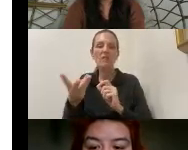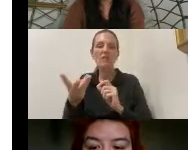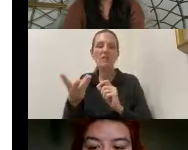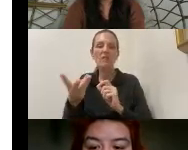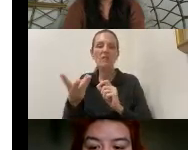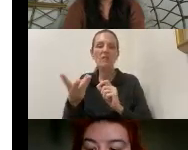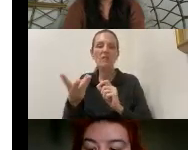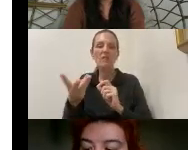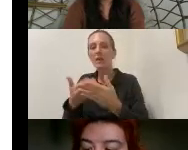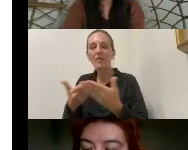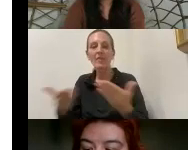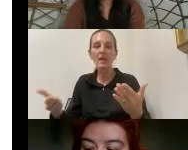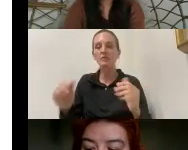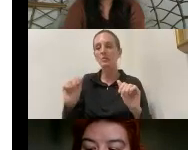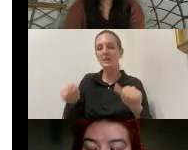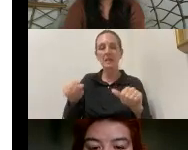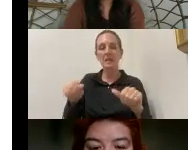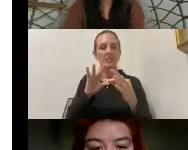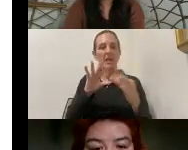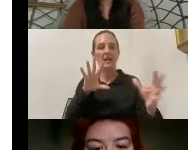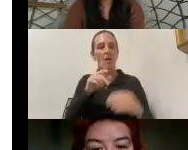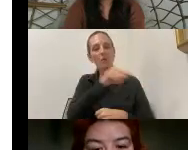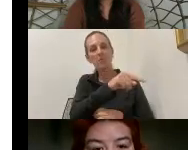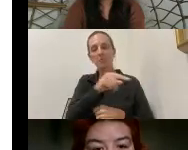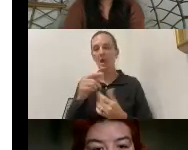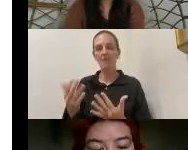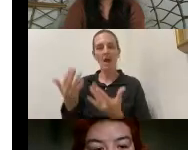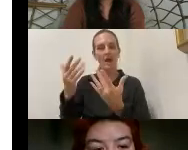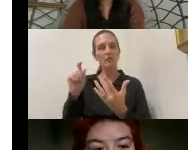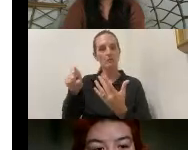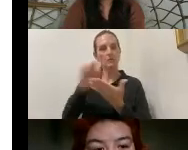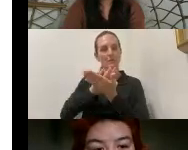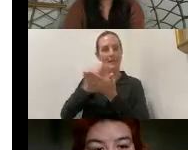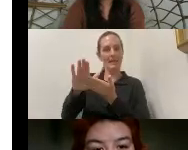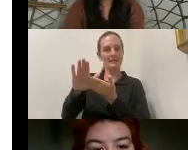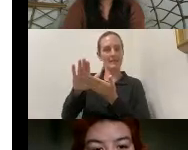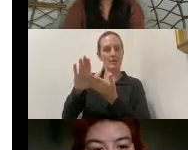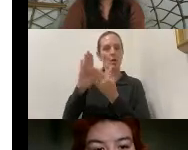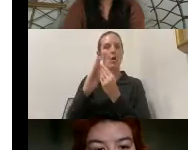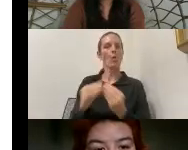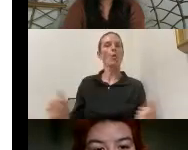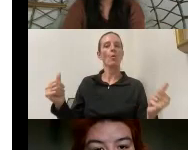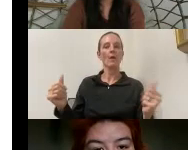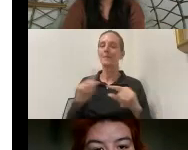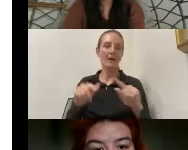let go. Fire's supposed to be a cleansing and that wasn't what it felt like at the time, I felt